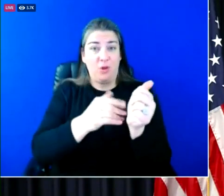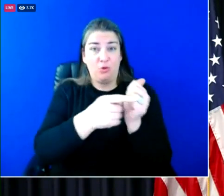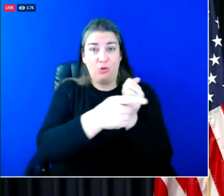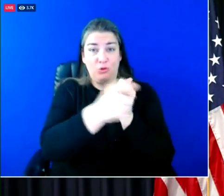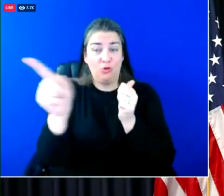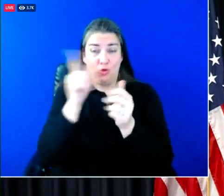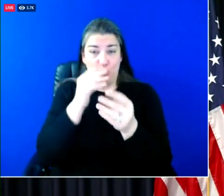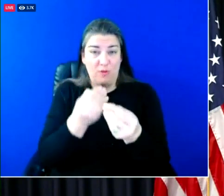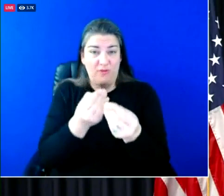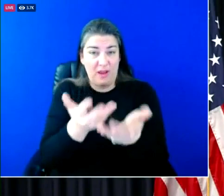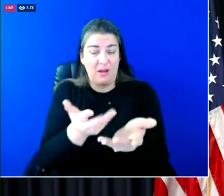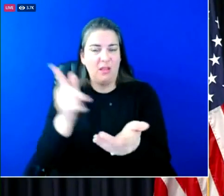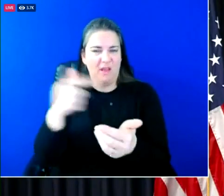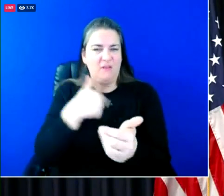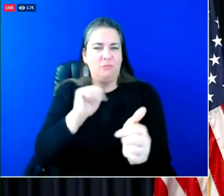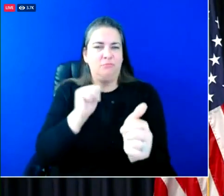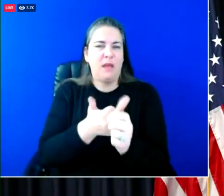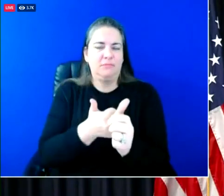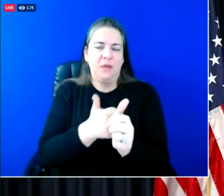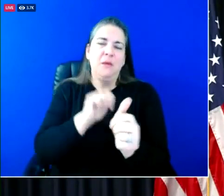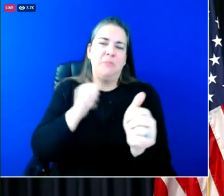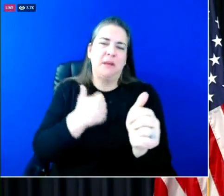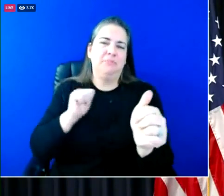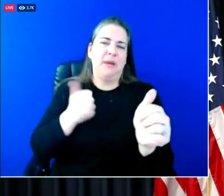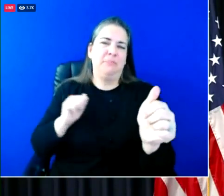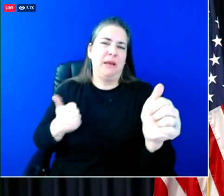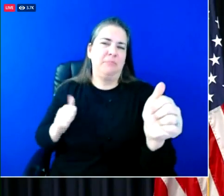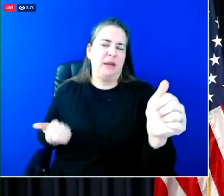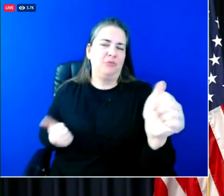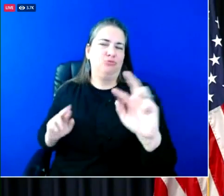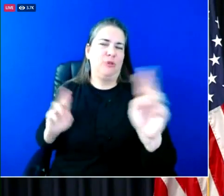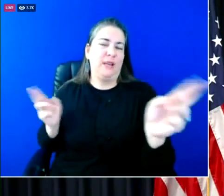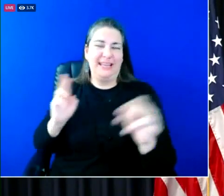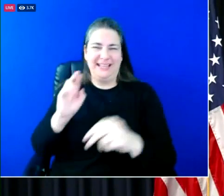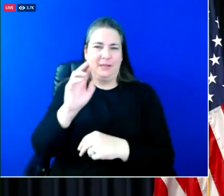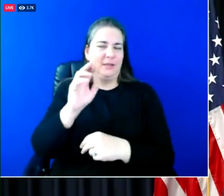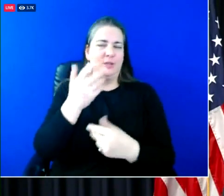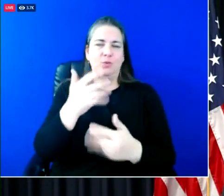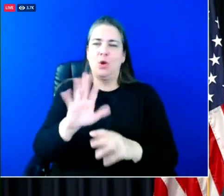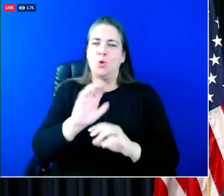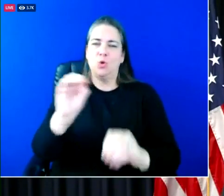plans to make sure that we don't lose a single dose. Given that we made the